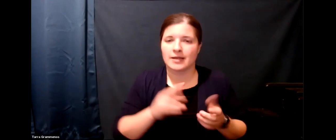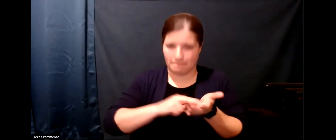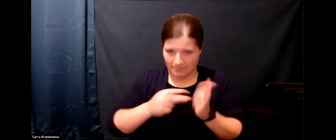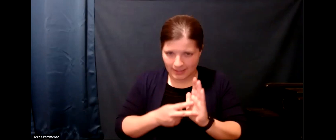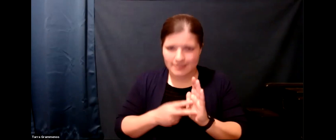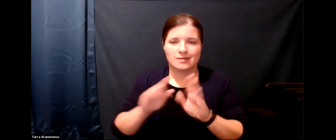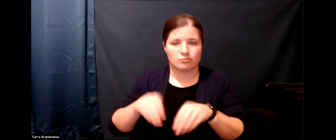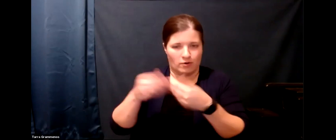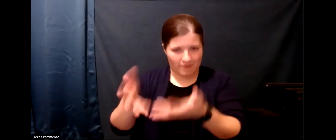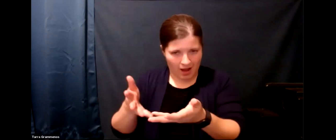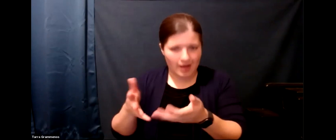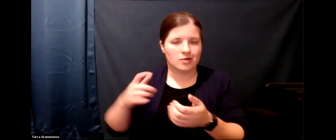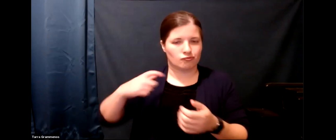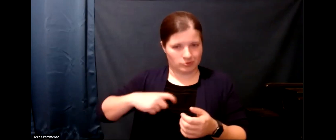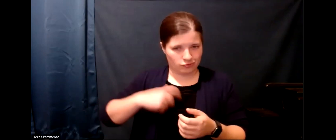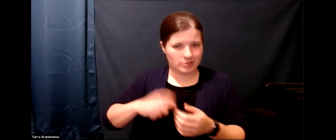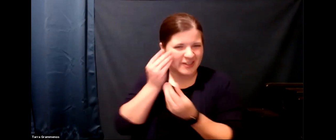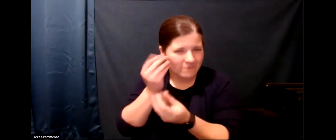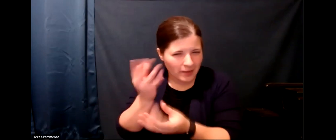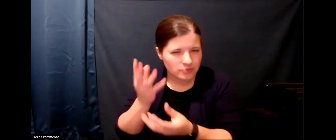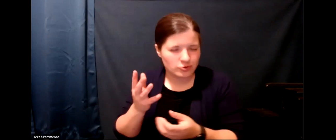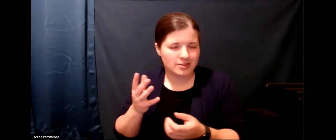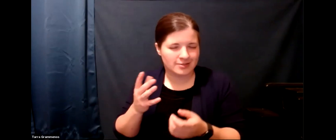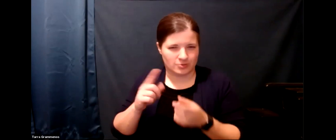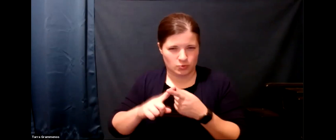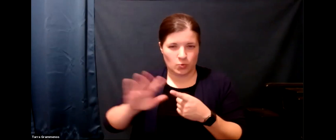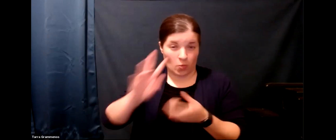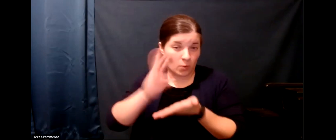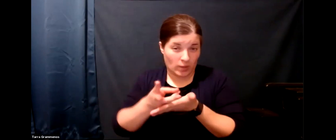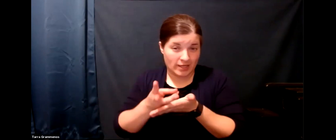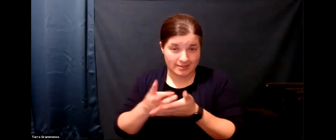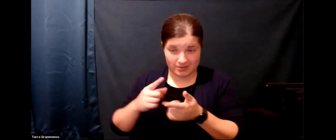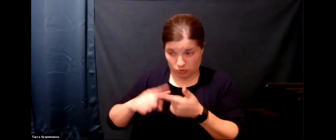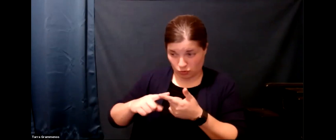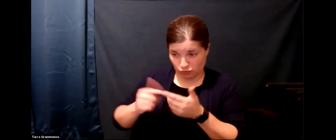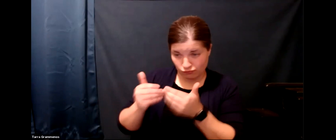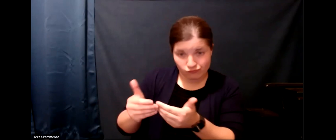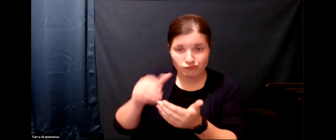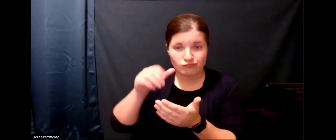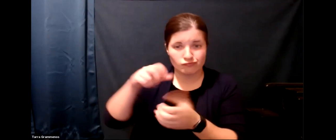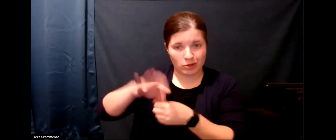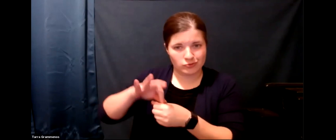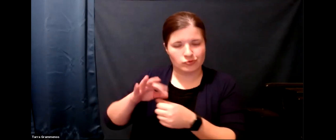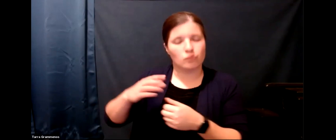day registration to their witness in order to register by mail.